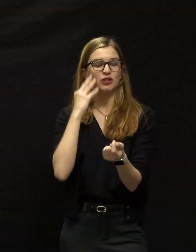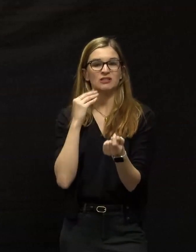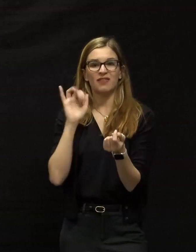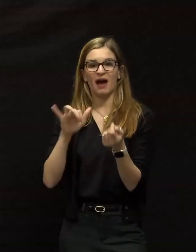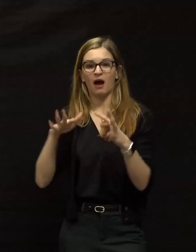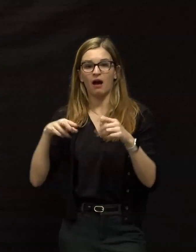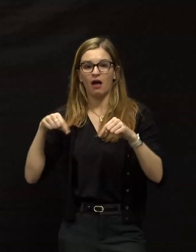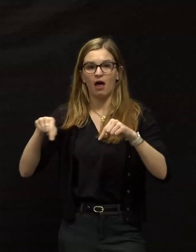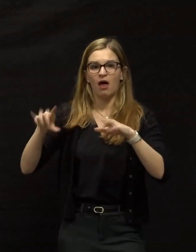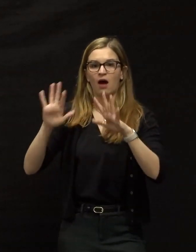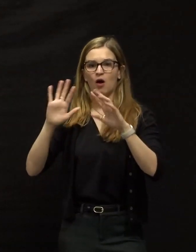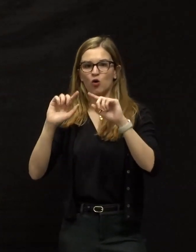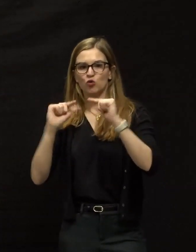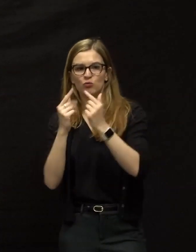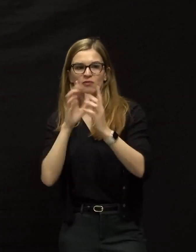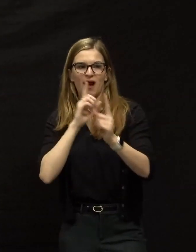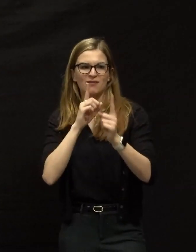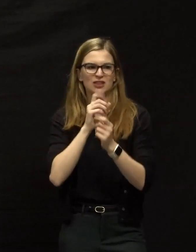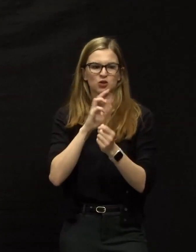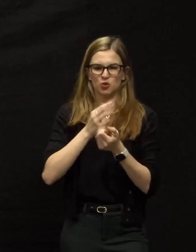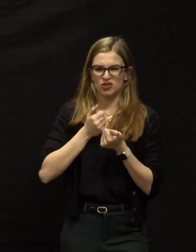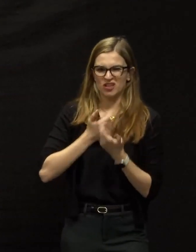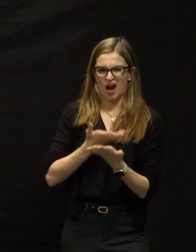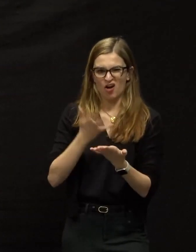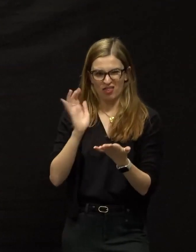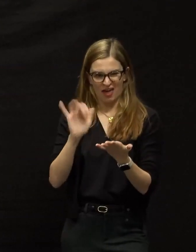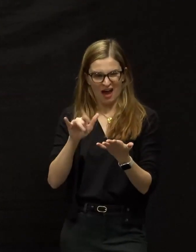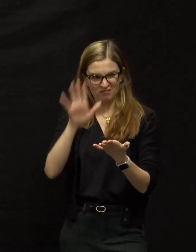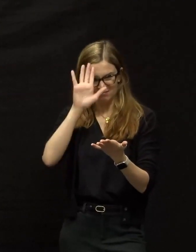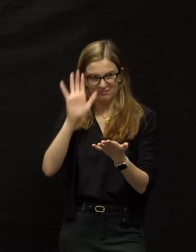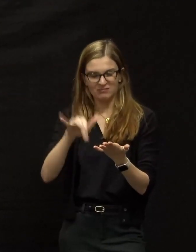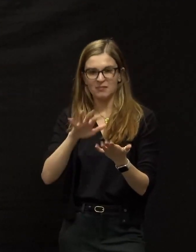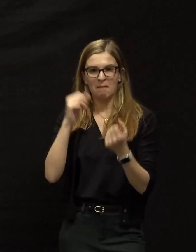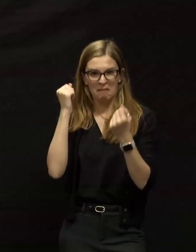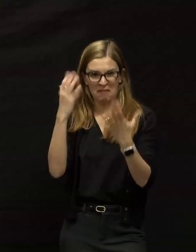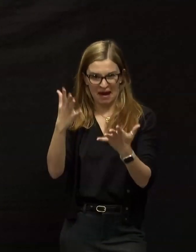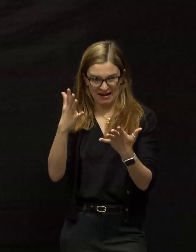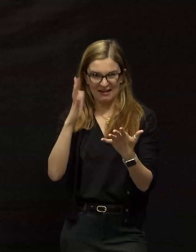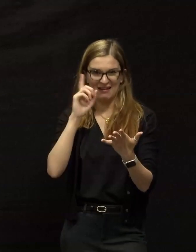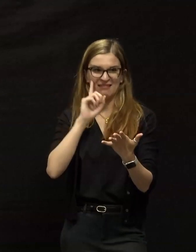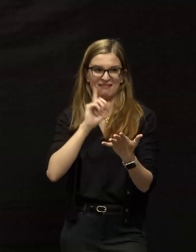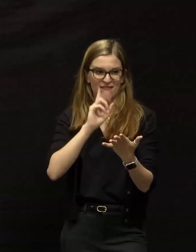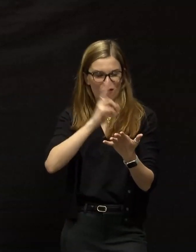how this experience and the anxiety in group settings, conversations and the fatigue and all of that,